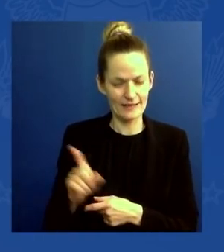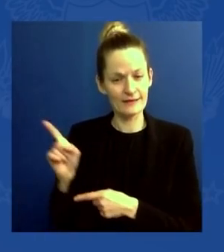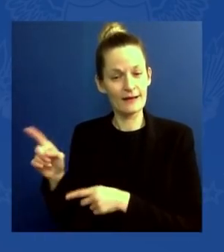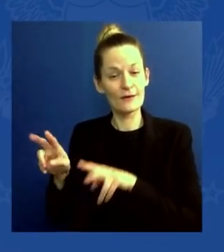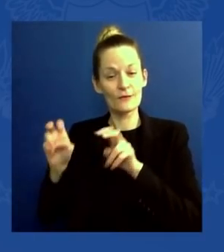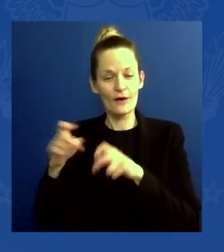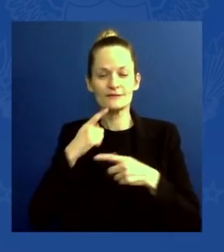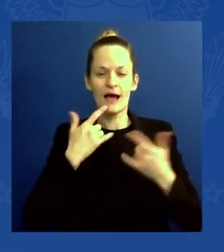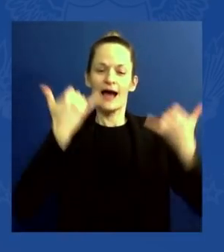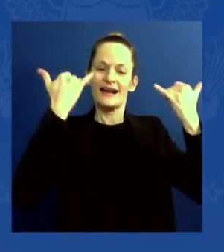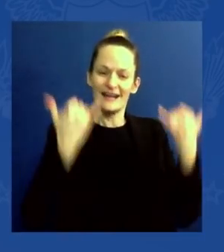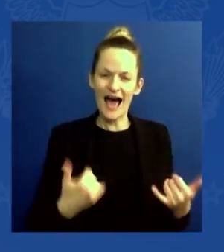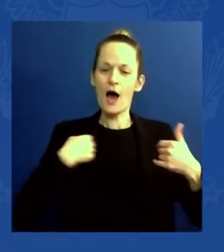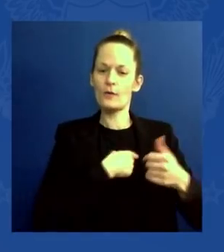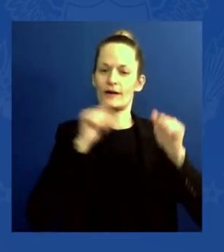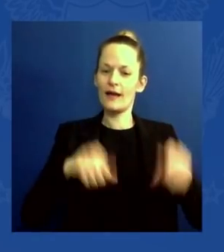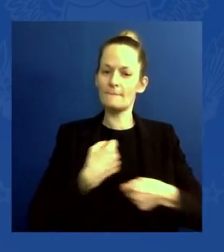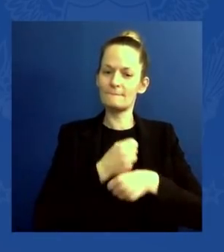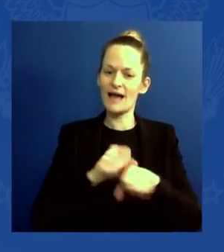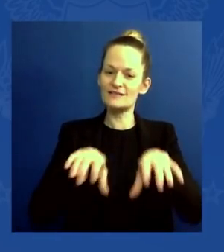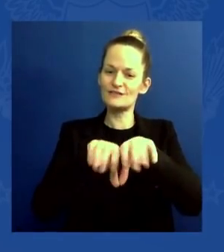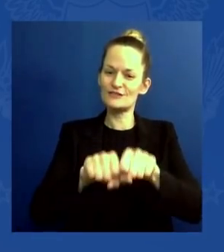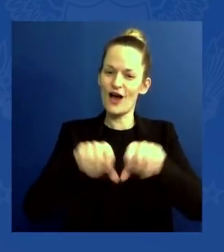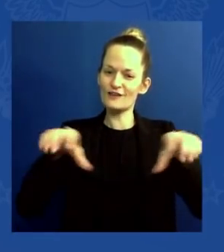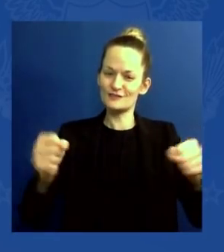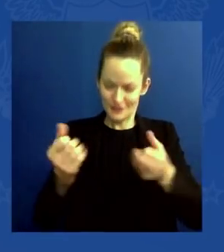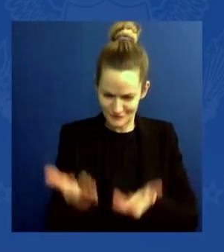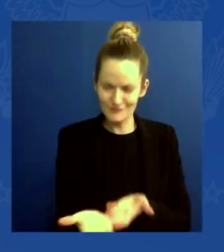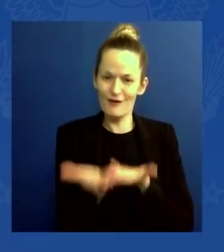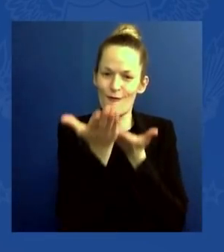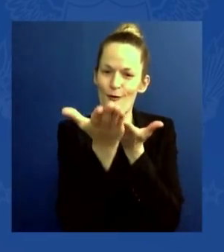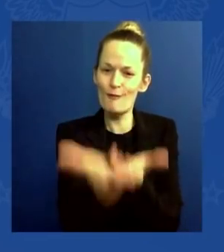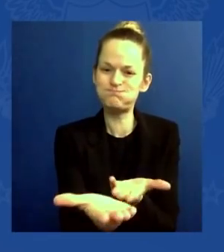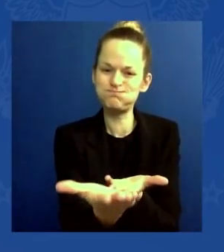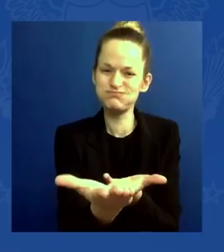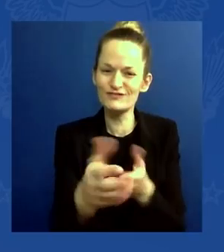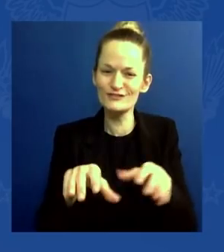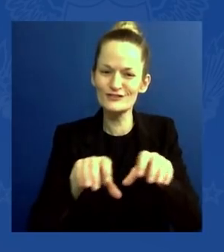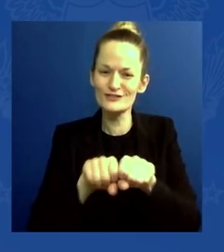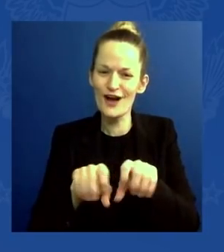I think -- and I really mean it -- all the talk about the elections and what do they mean and everything: